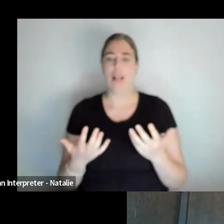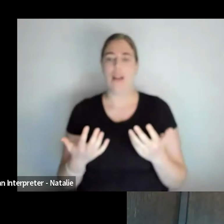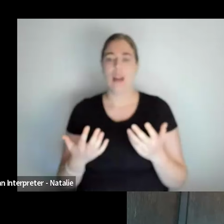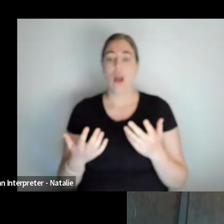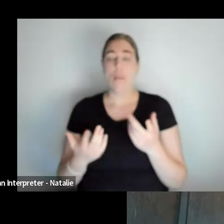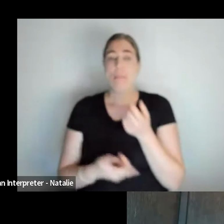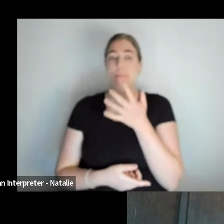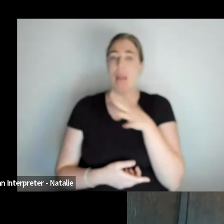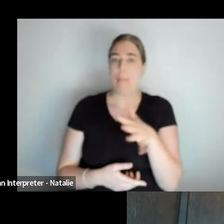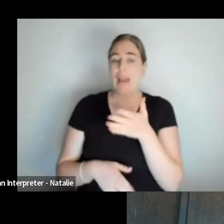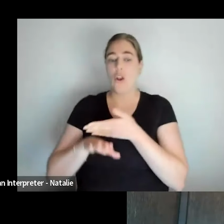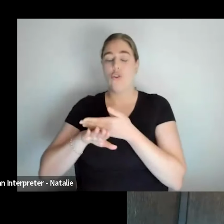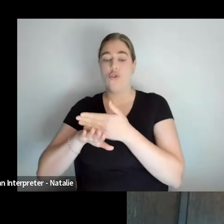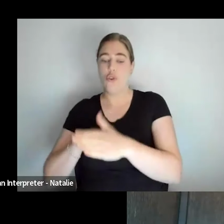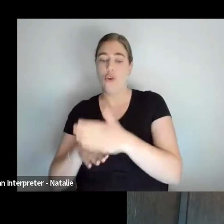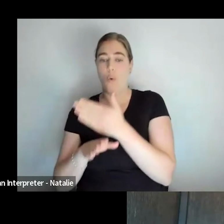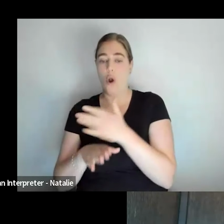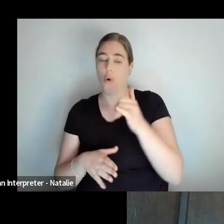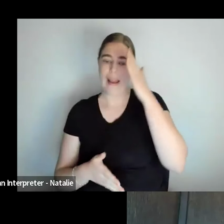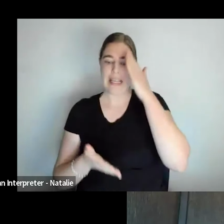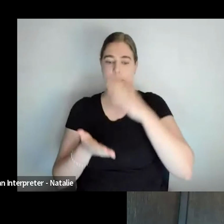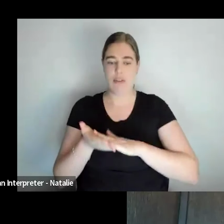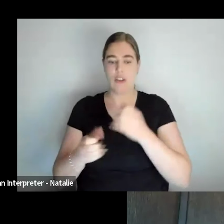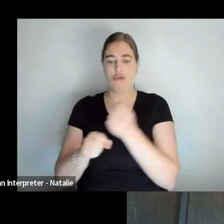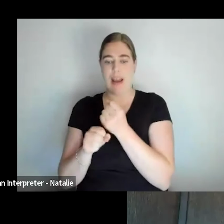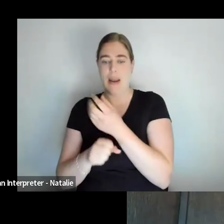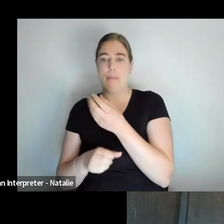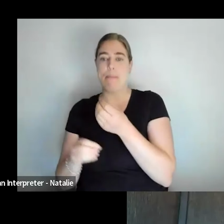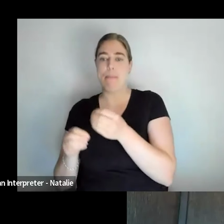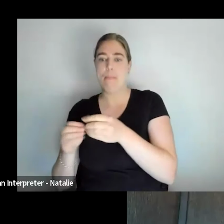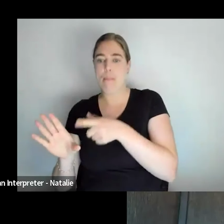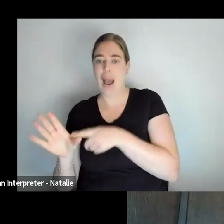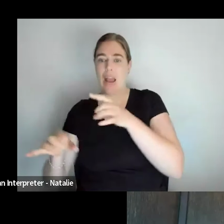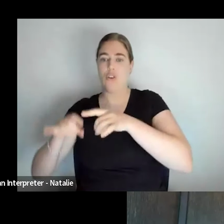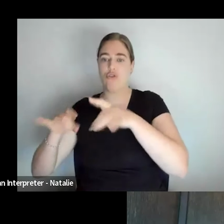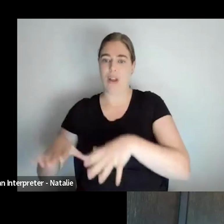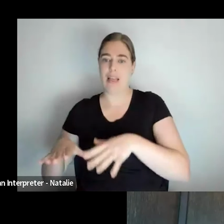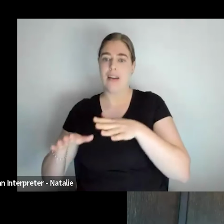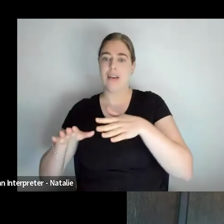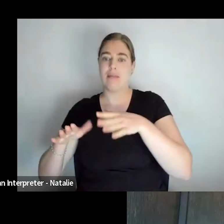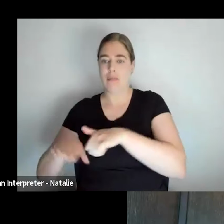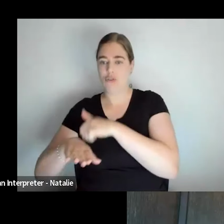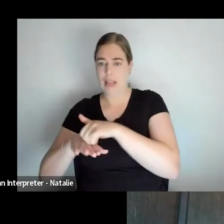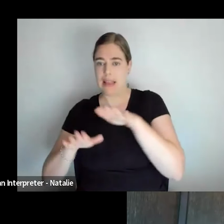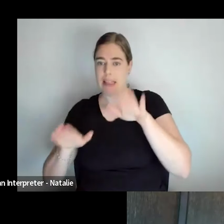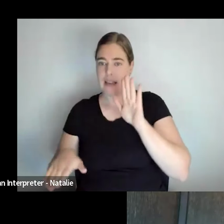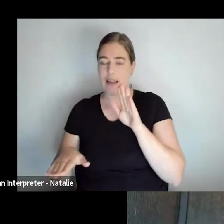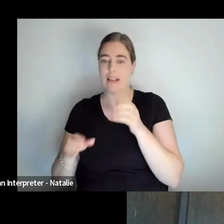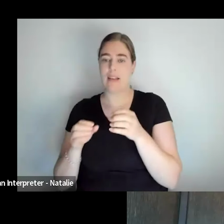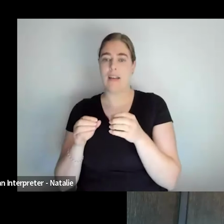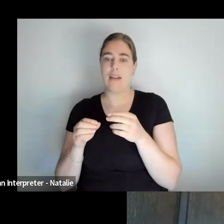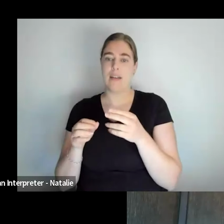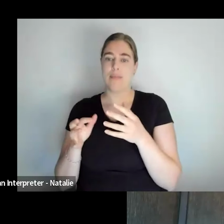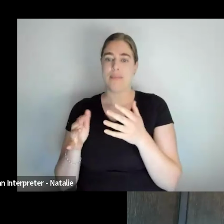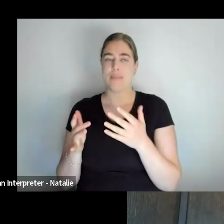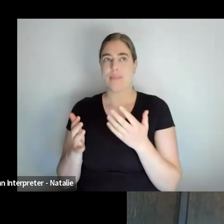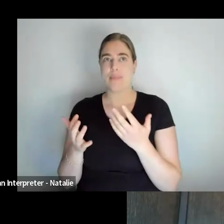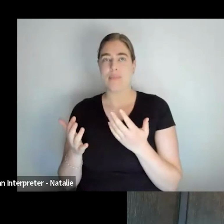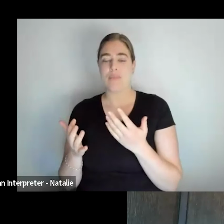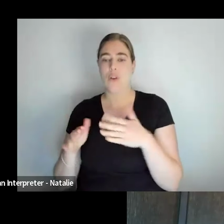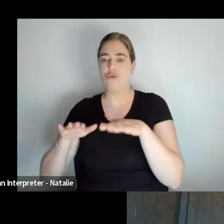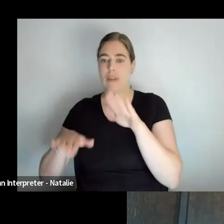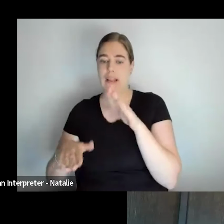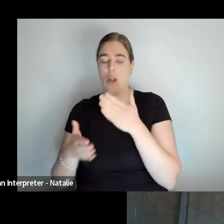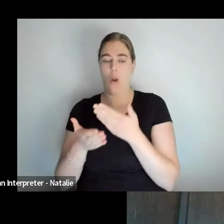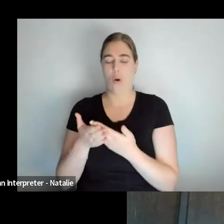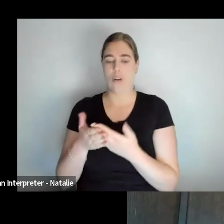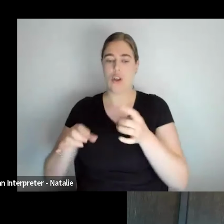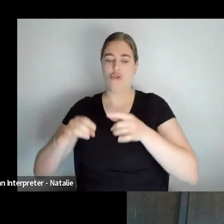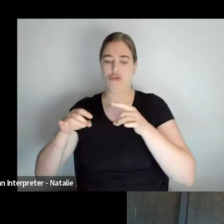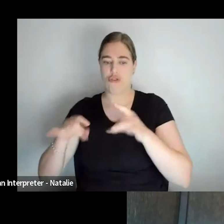work or experience created by Australian citizens on Australian-based companies - yes, that is an